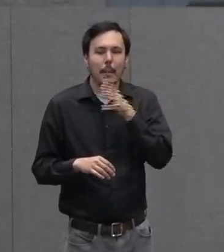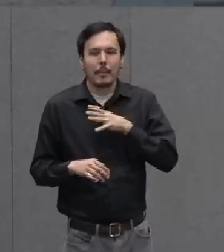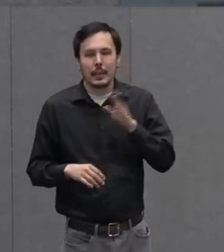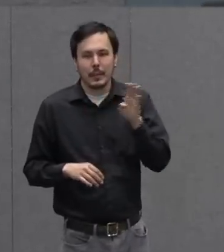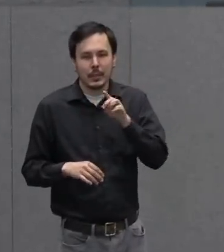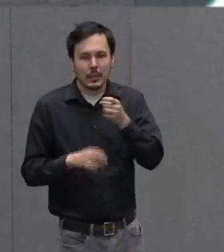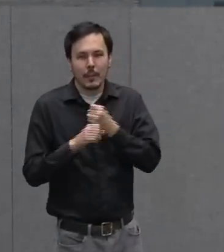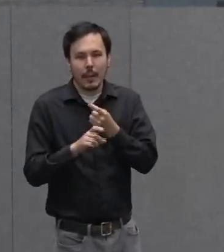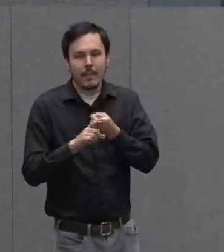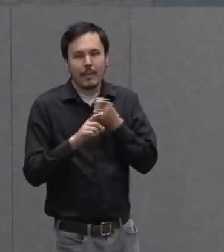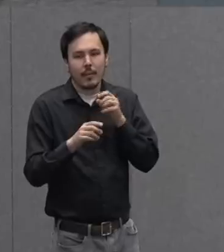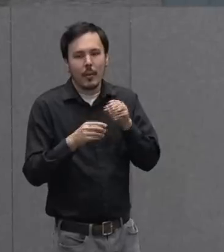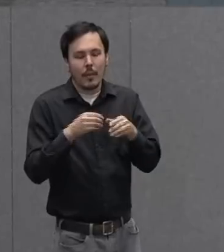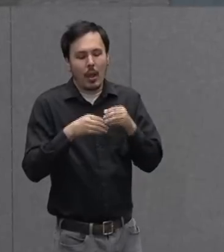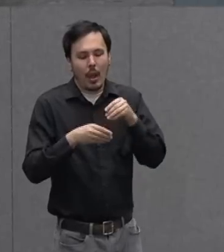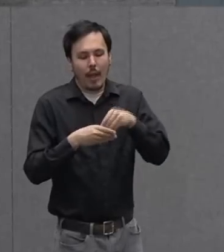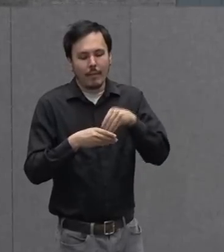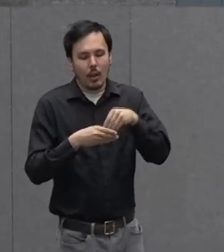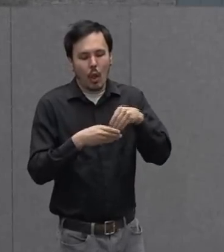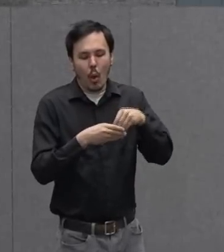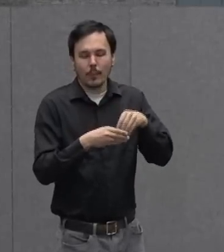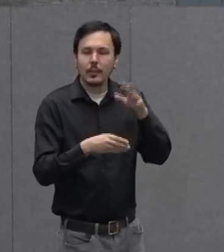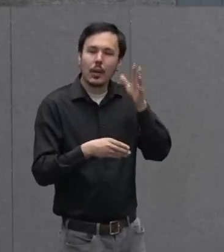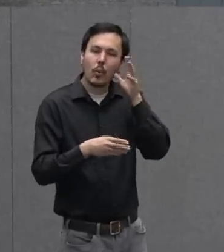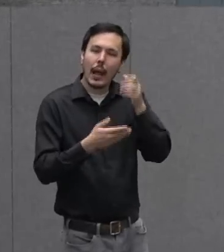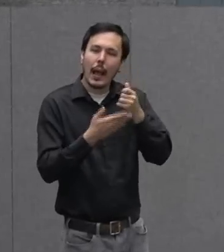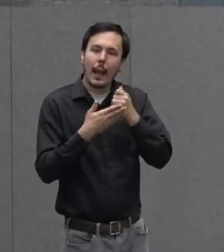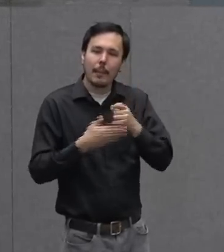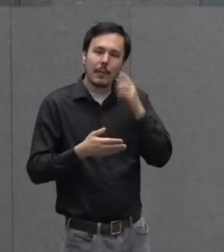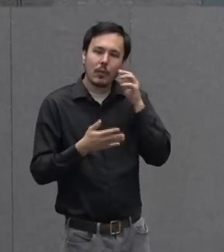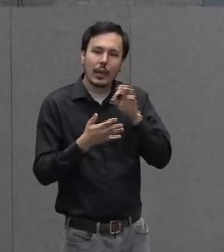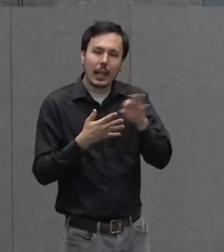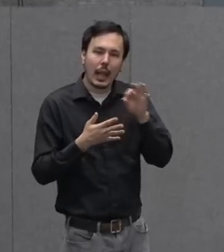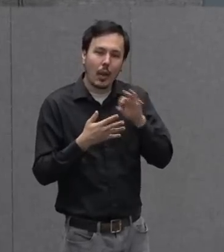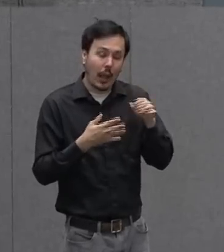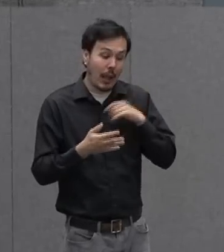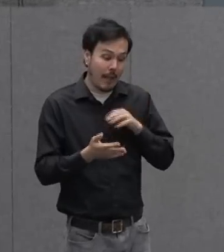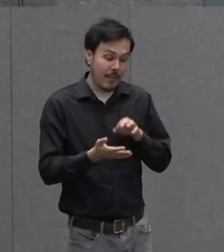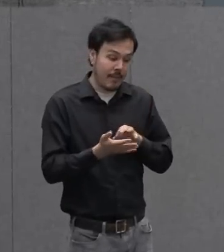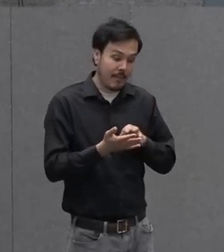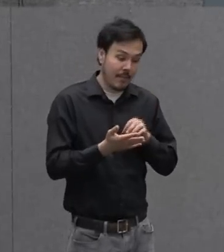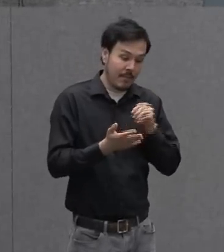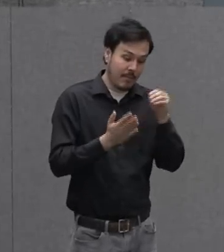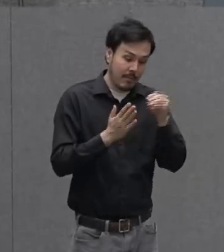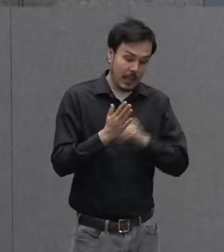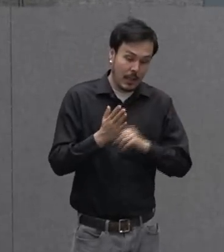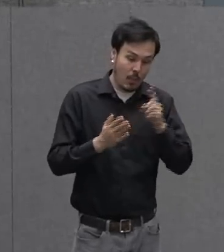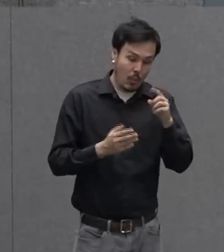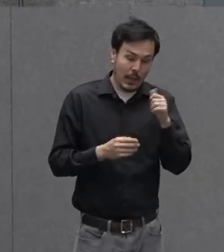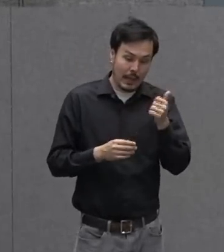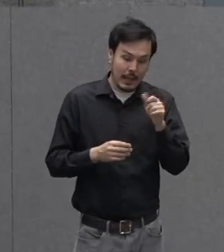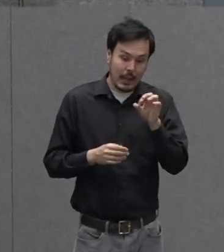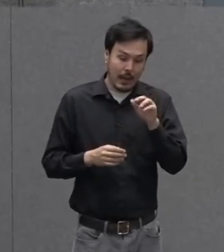I'm gonna use these to help me count 'cause when I fill up one 10 frame, I can say that's 10 and then I have my other one